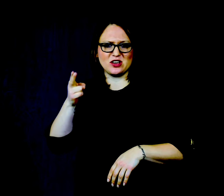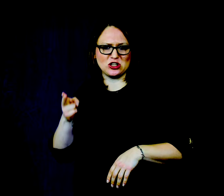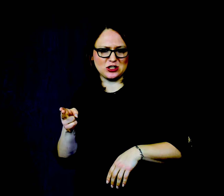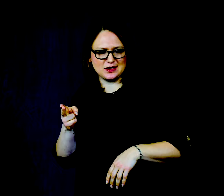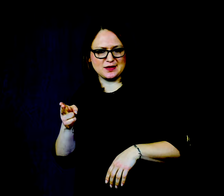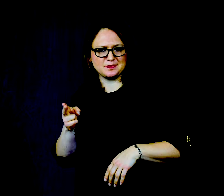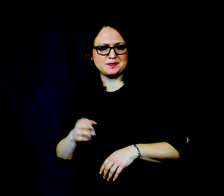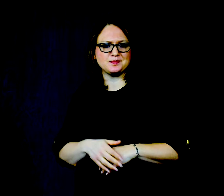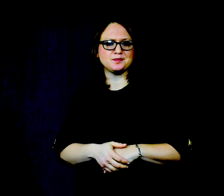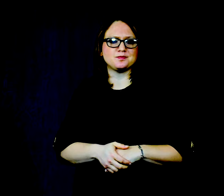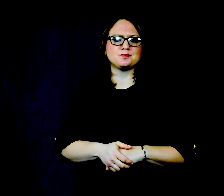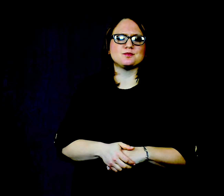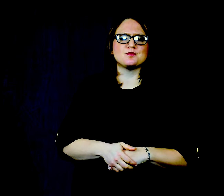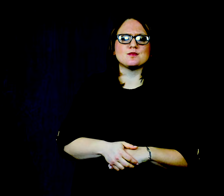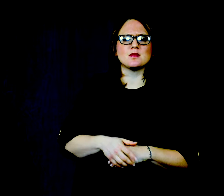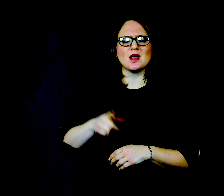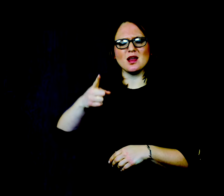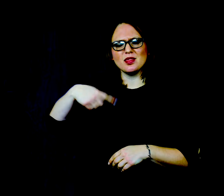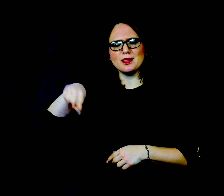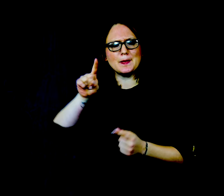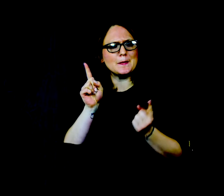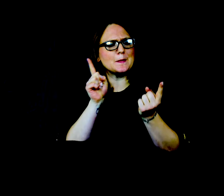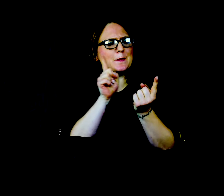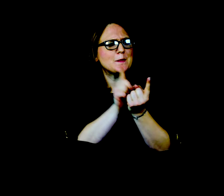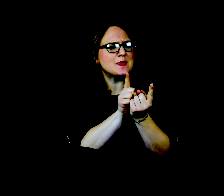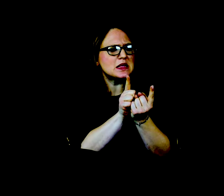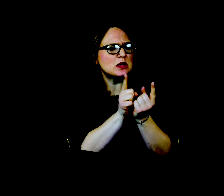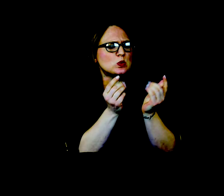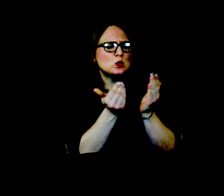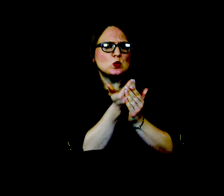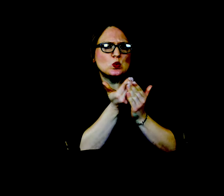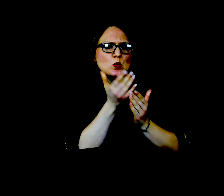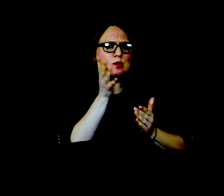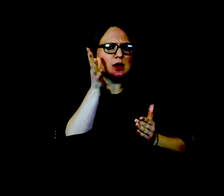Hard of Hearing for new parents and families.